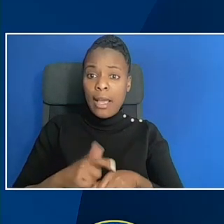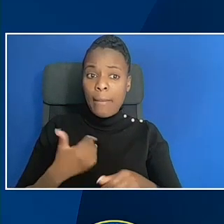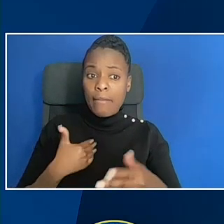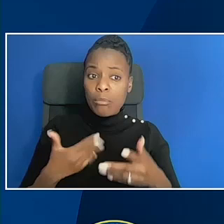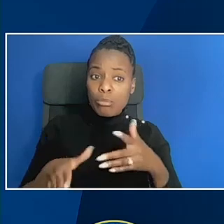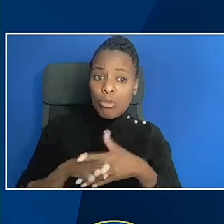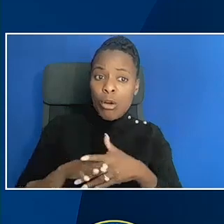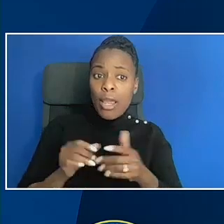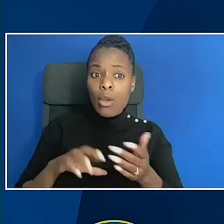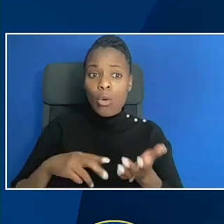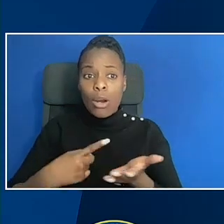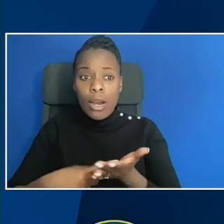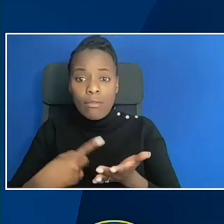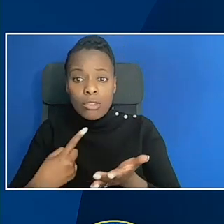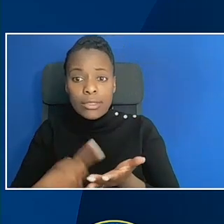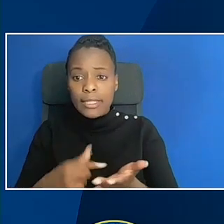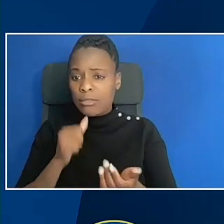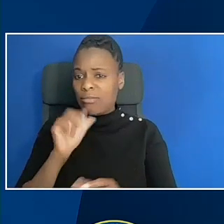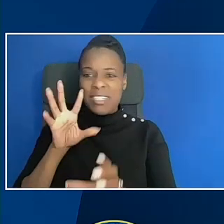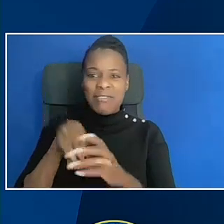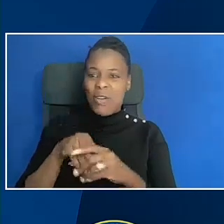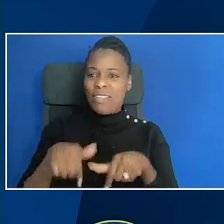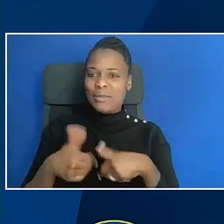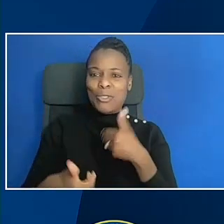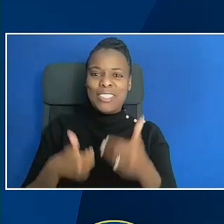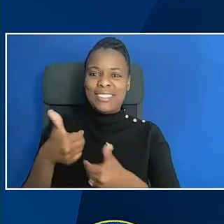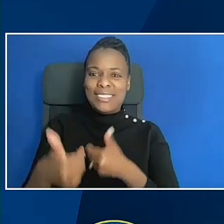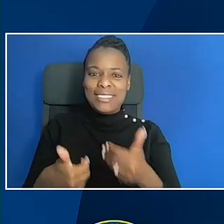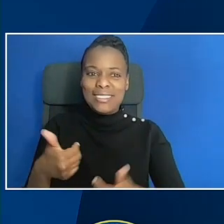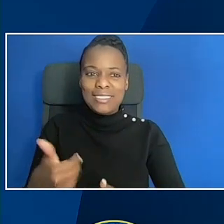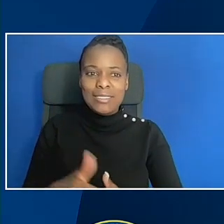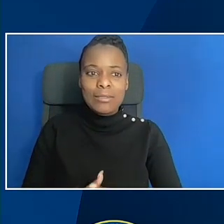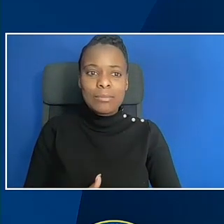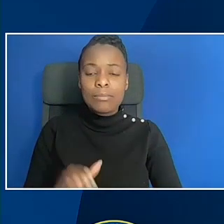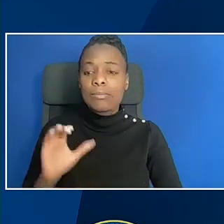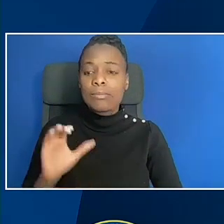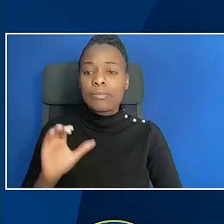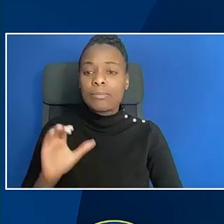I've not been involved in this, so I'm just curious. There's absolutely no more table